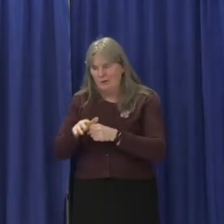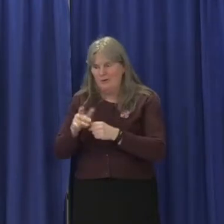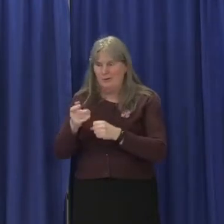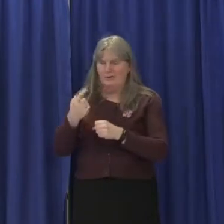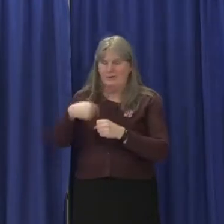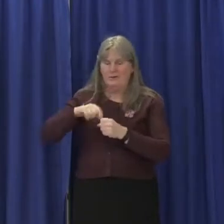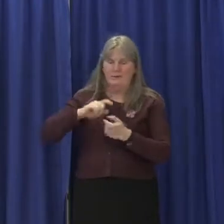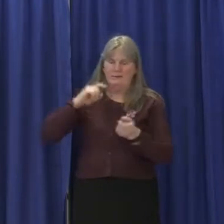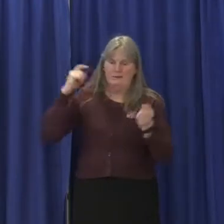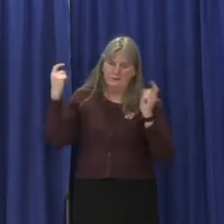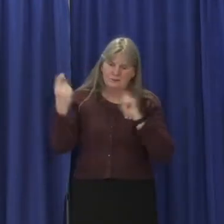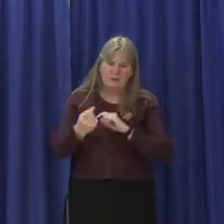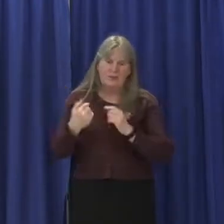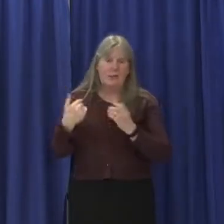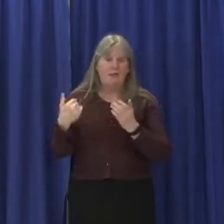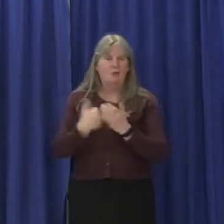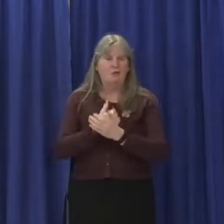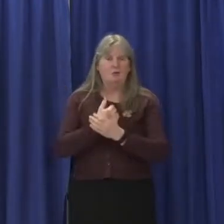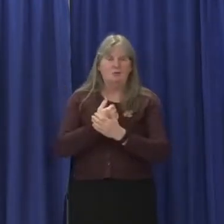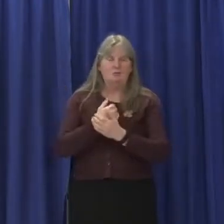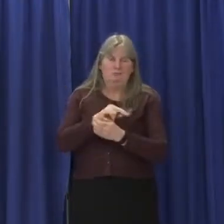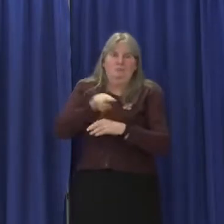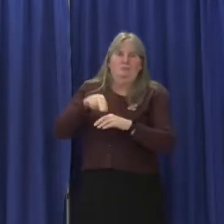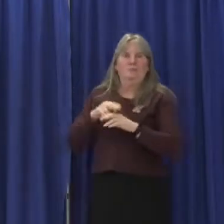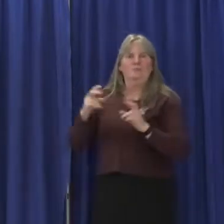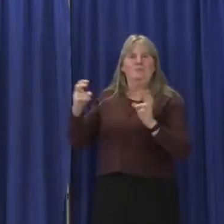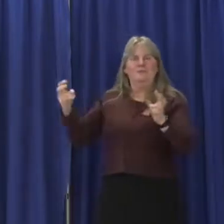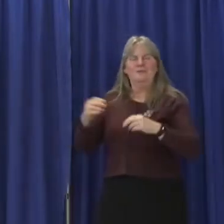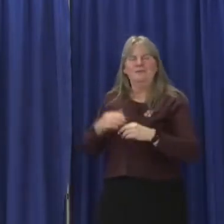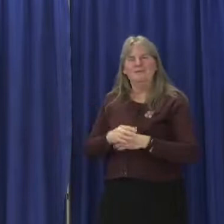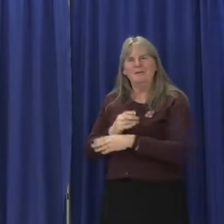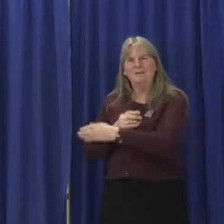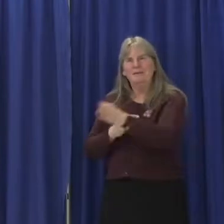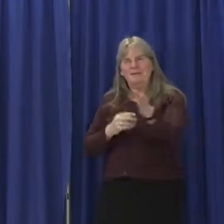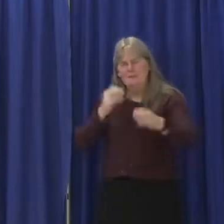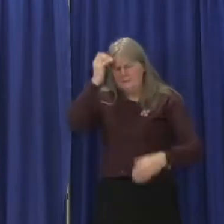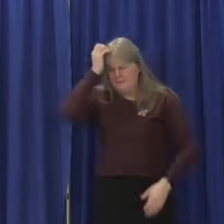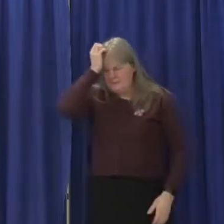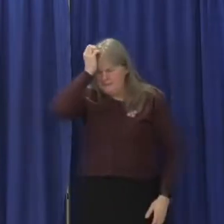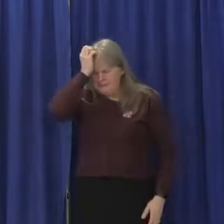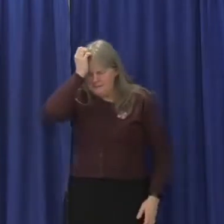normal. This is weighing on everybody's minds, what does that new normal look like?